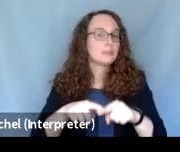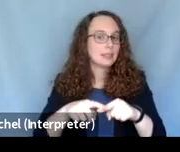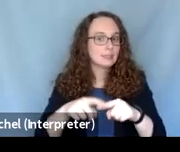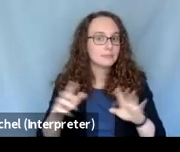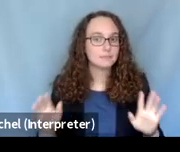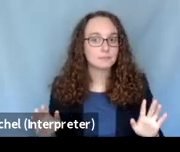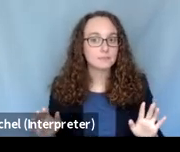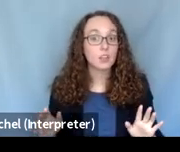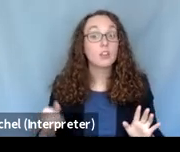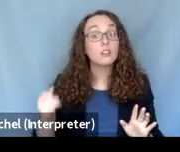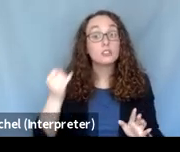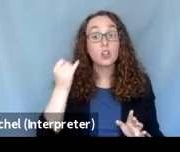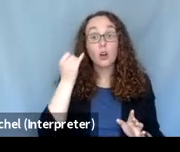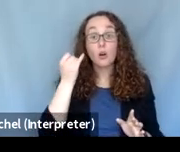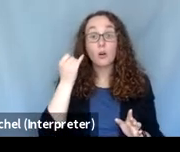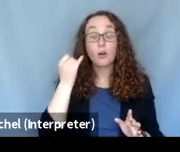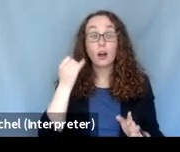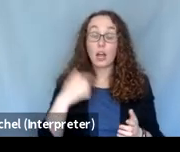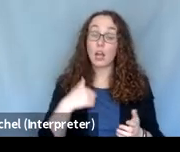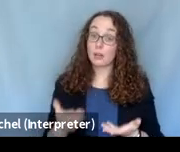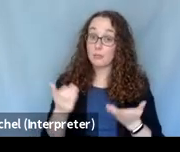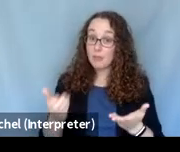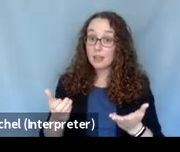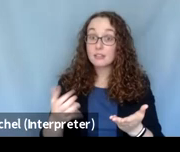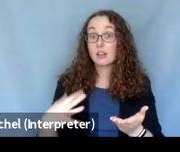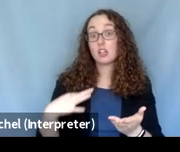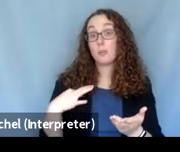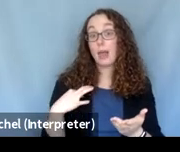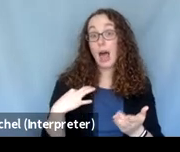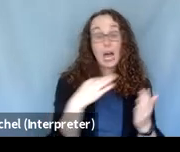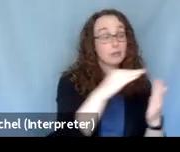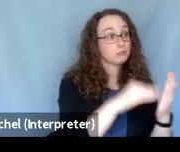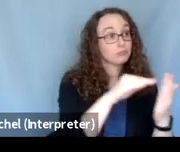I would apply to a couple of positions and usually the offices are pretty great,